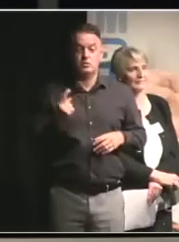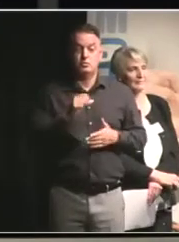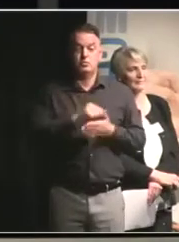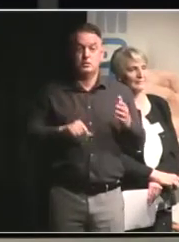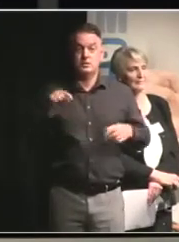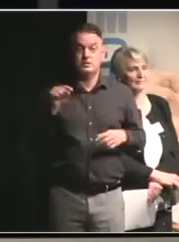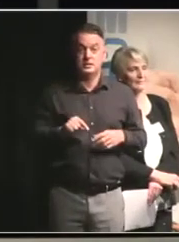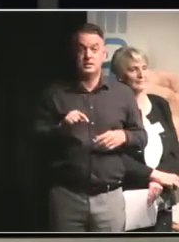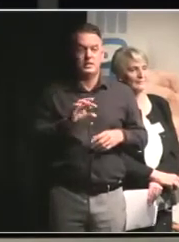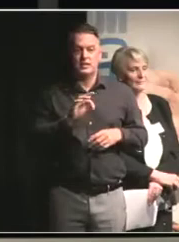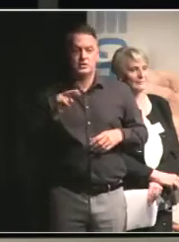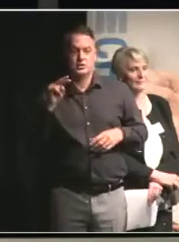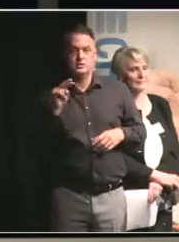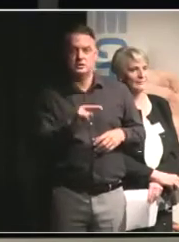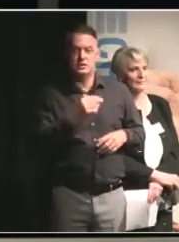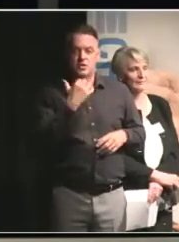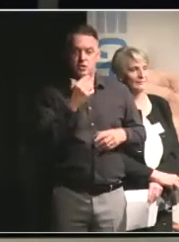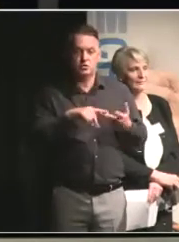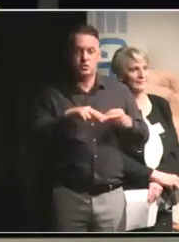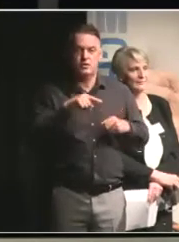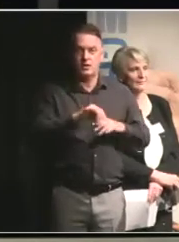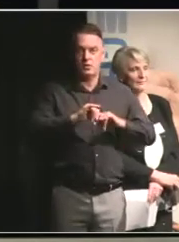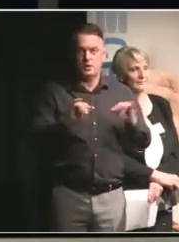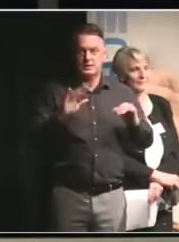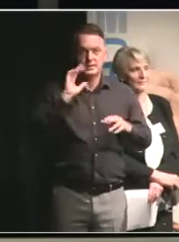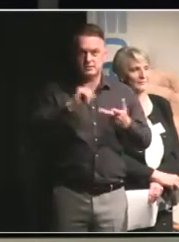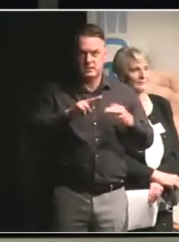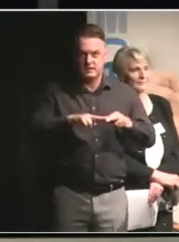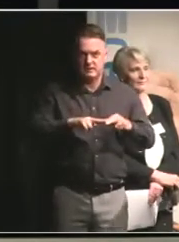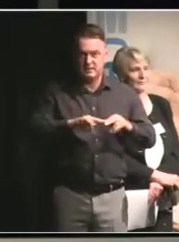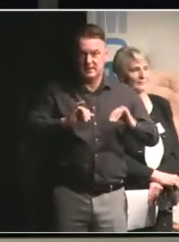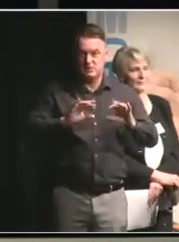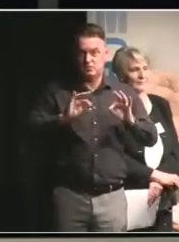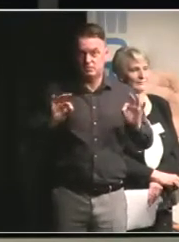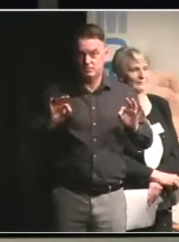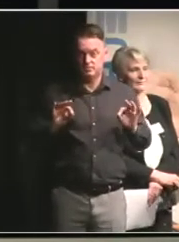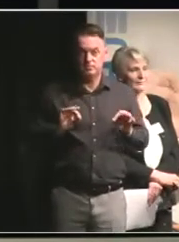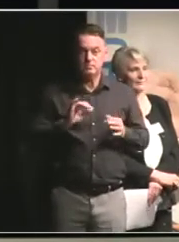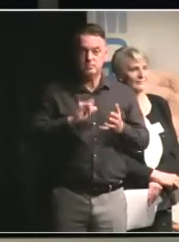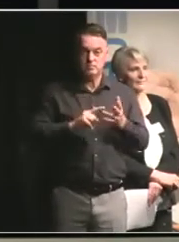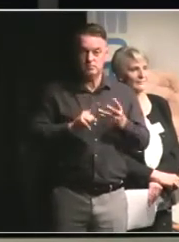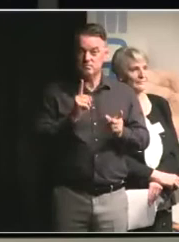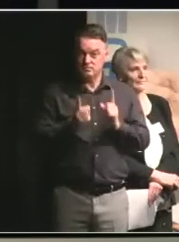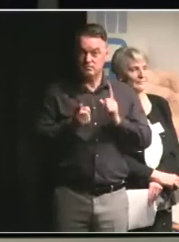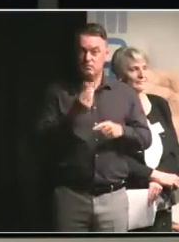see the cost of that waste, hazardous or not. And oftentimes there's the three to five times greater